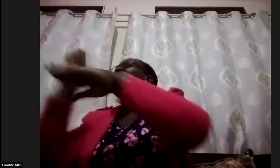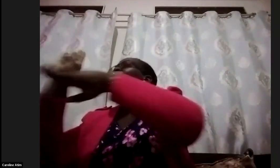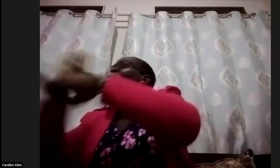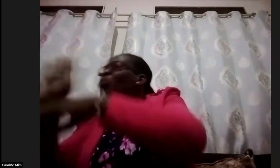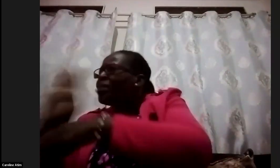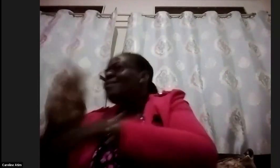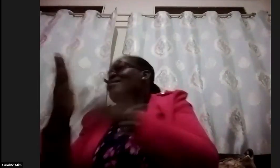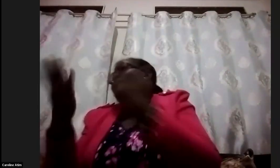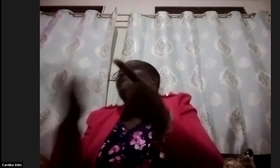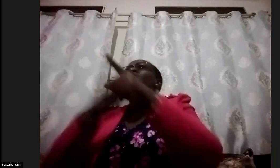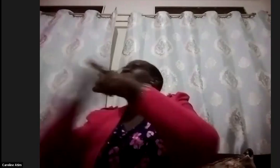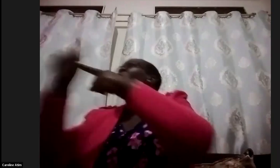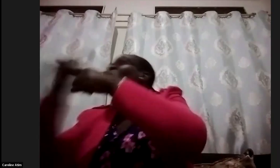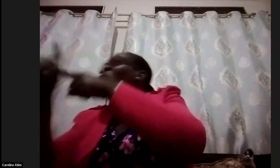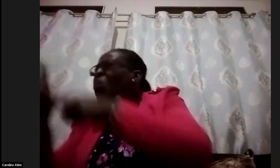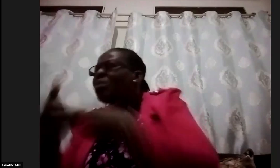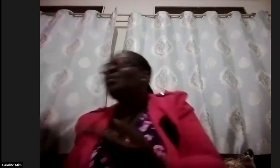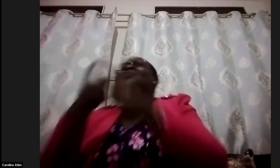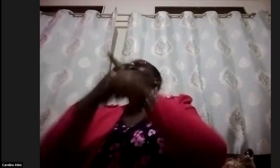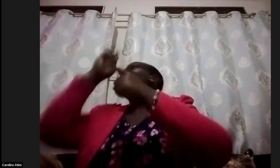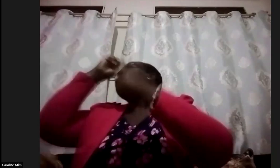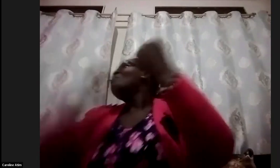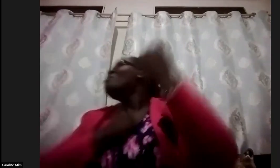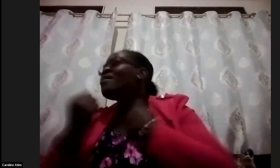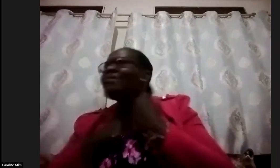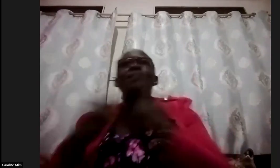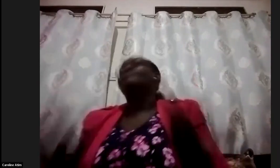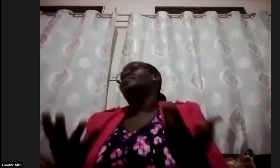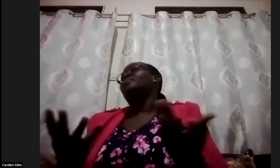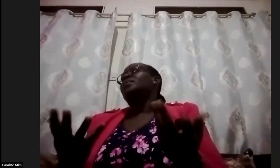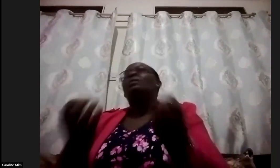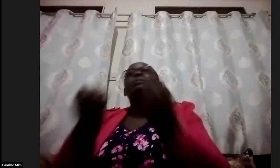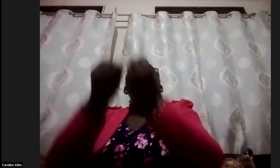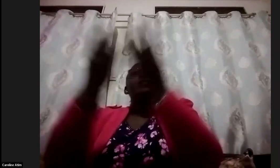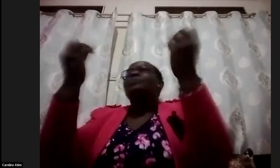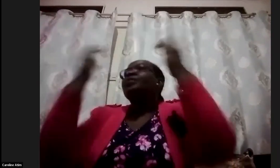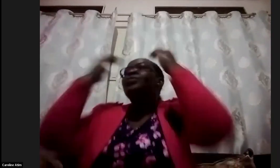they come from different countries, Kenya, very many